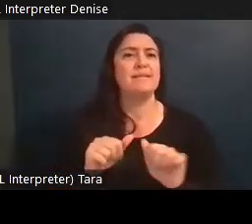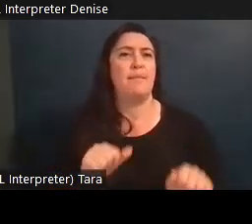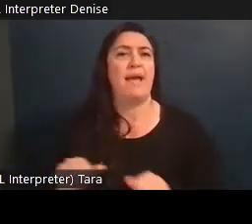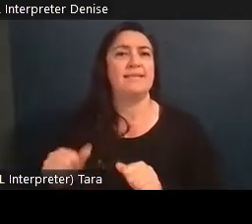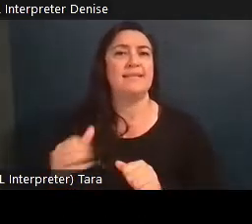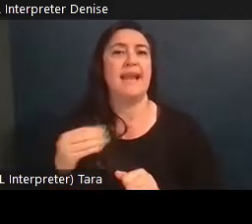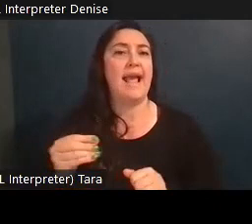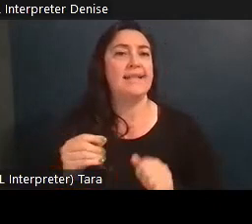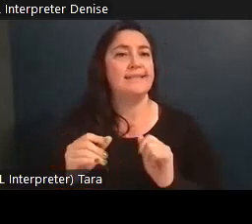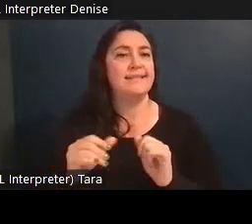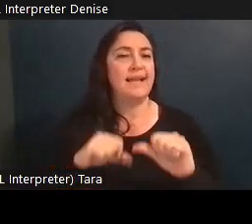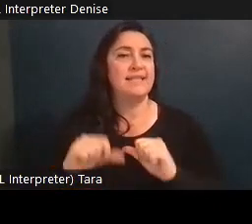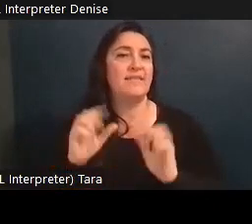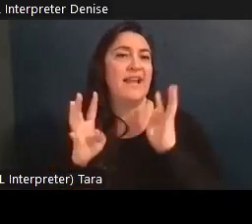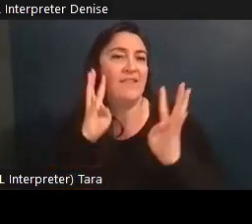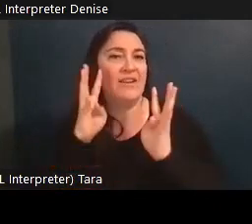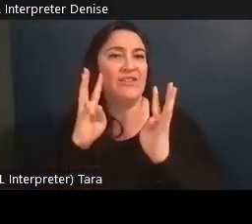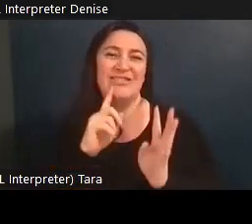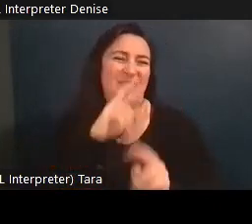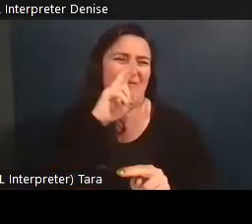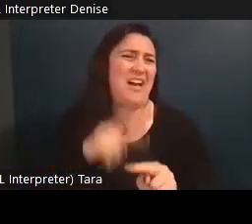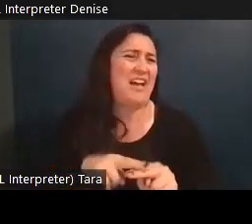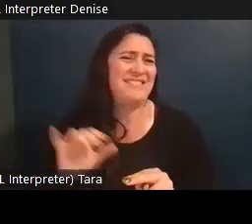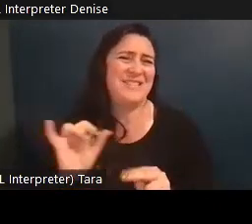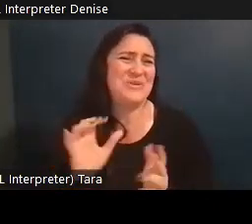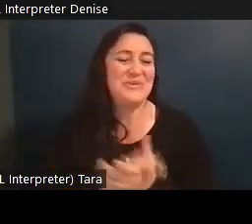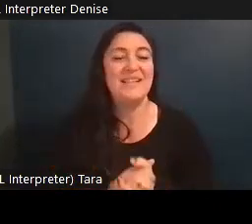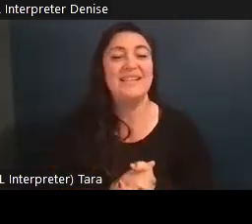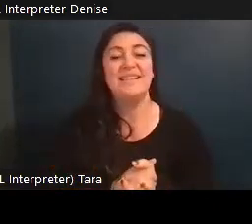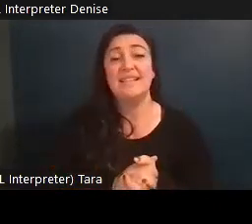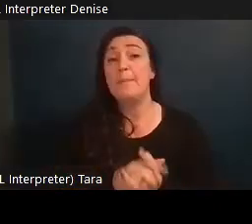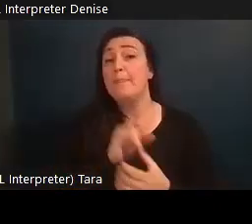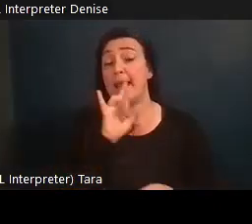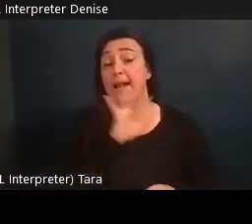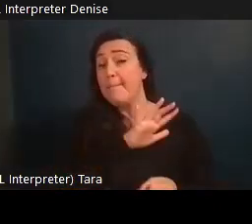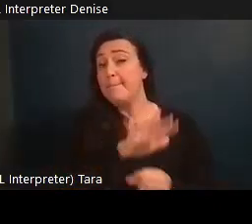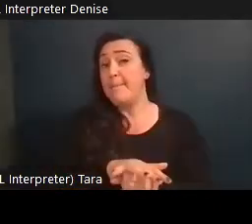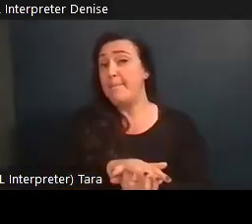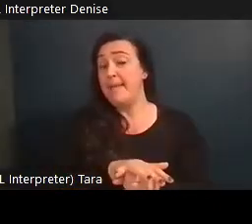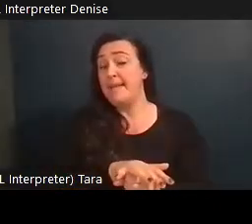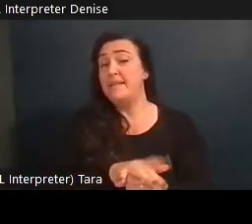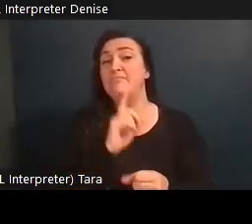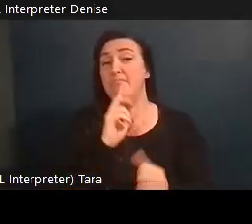And it's just a lot of fun. That commitment is what builds trust, and trust is necessary